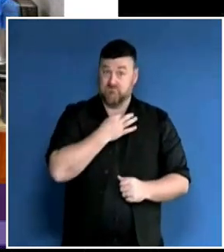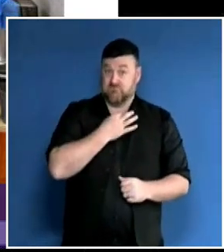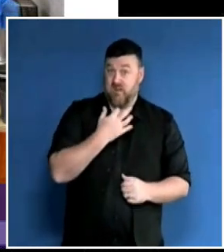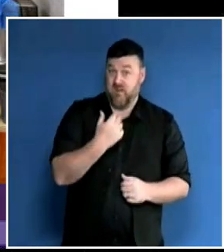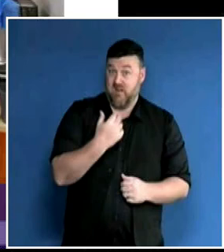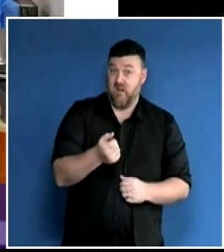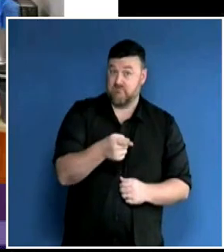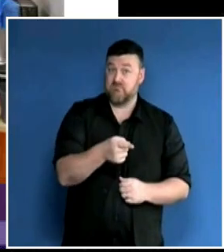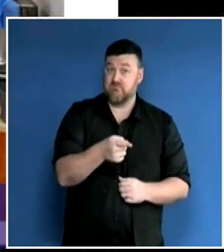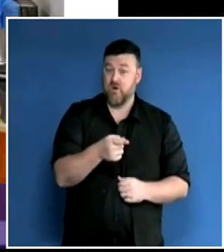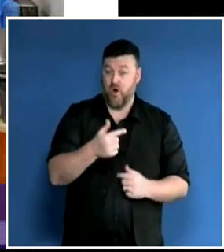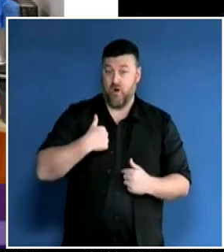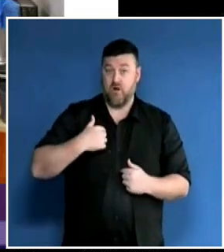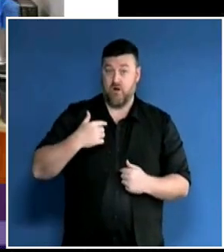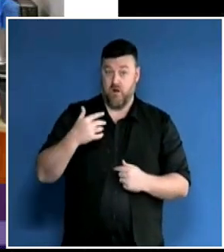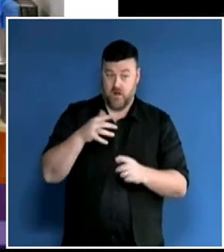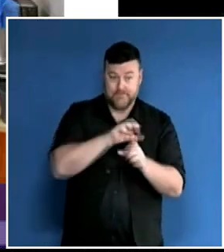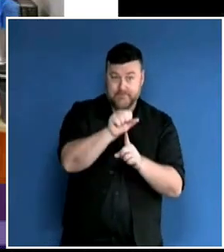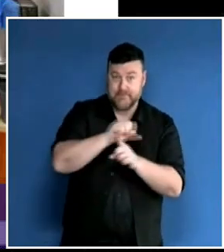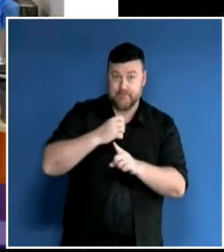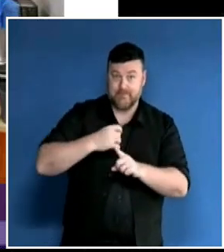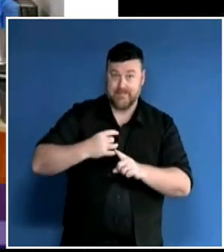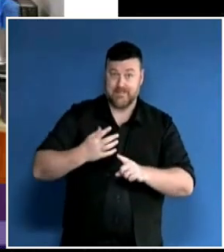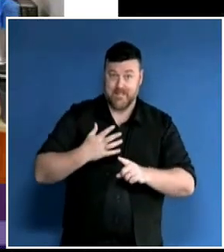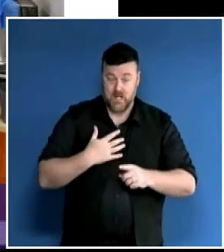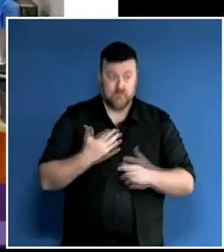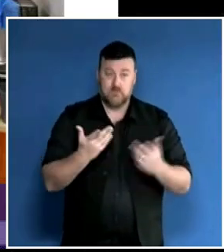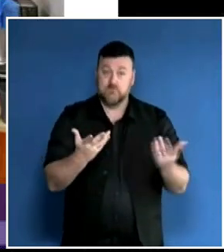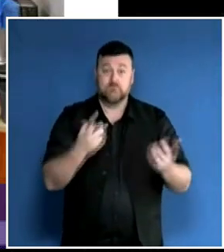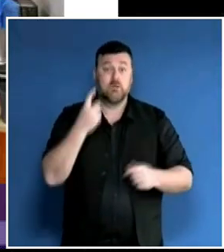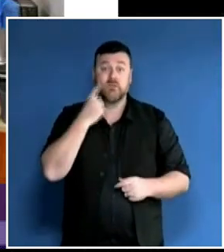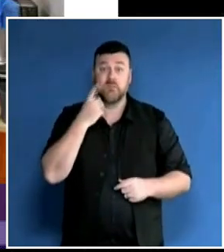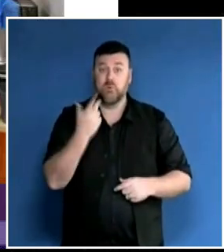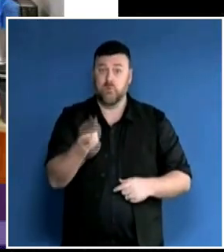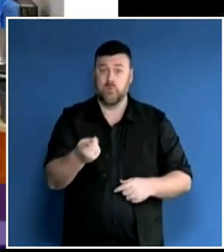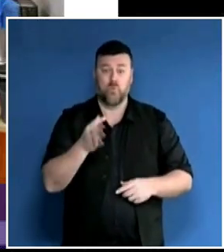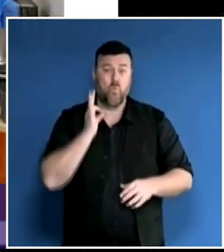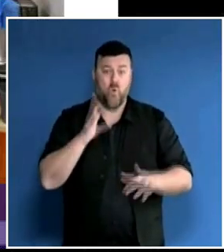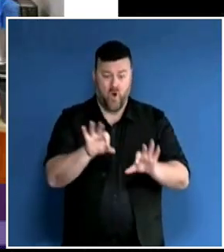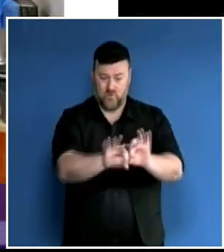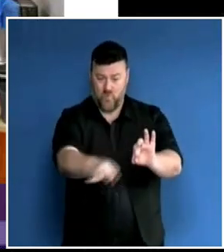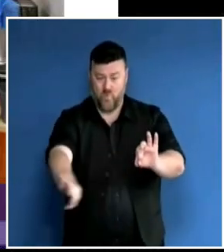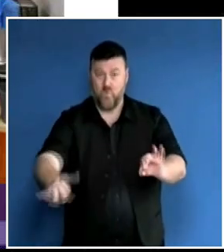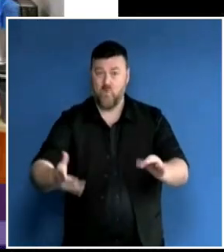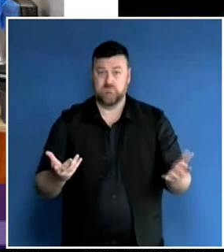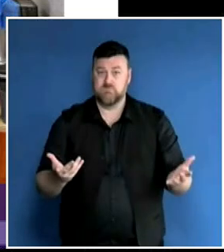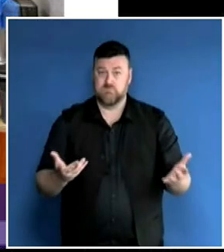along, simple things like the extension cord plugged into the powerpoint on the ground.